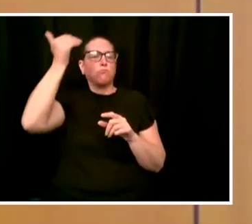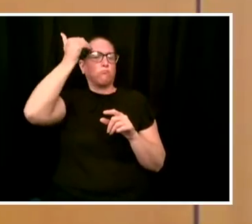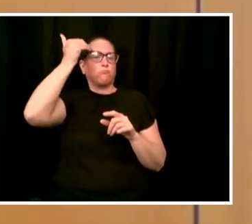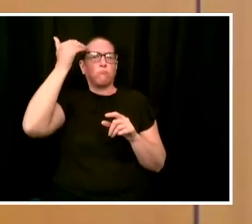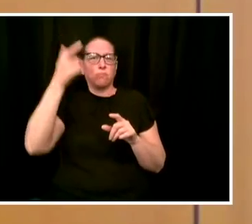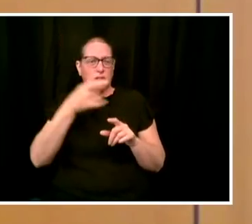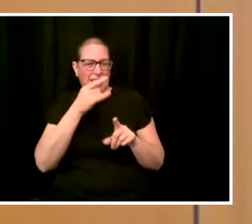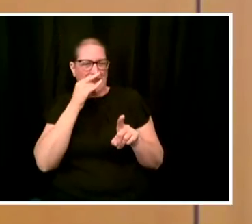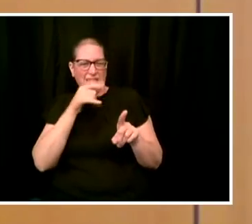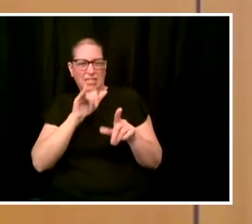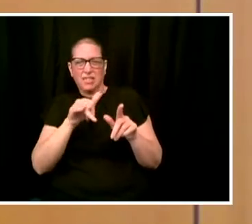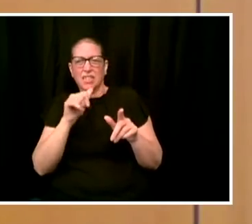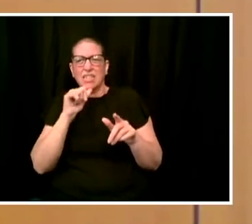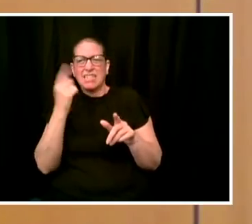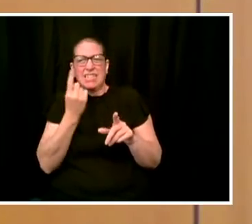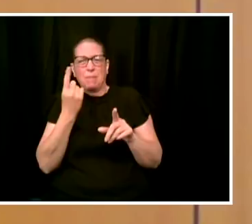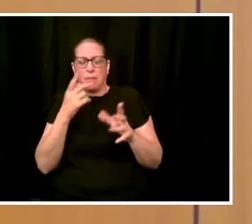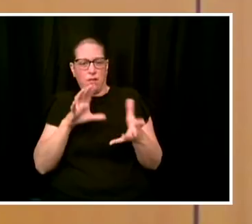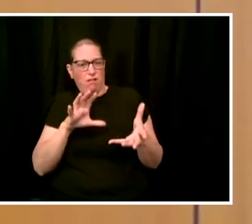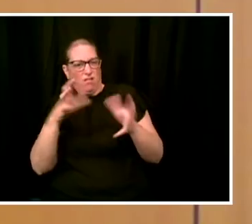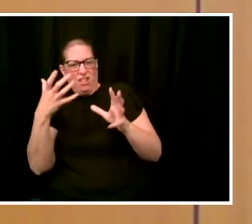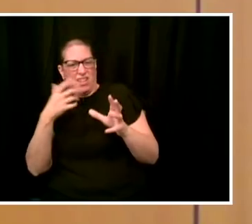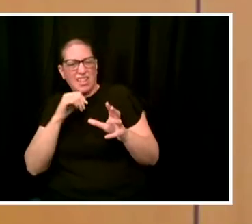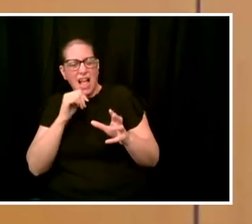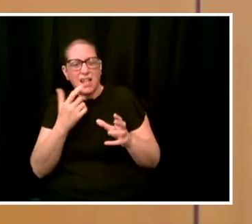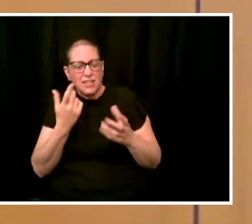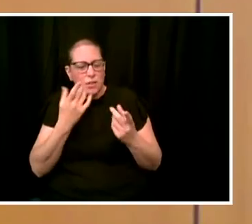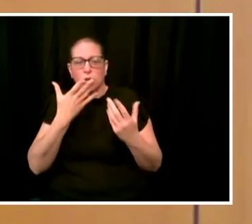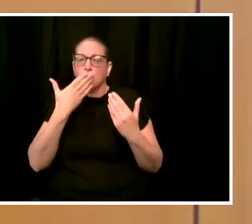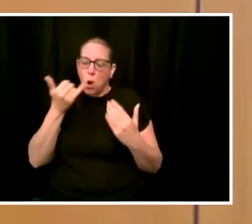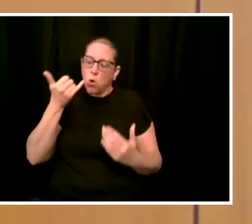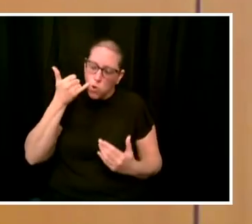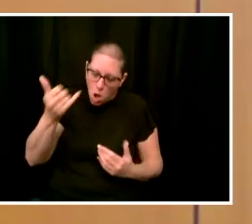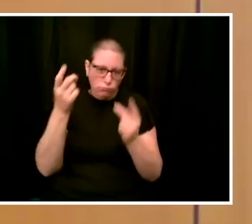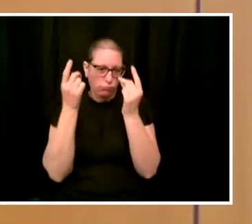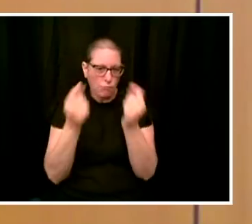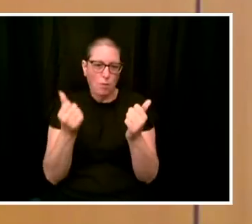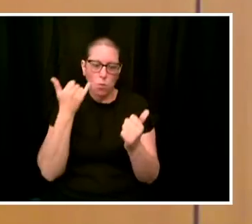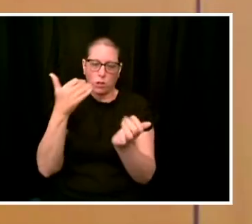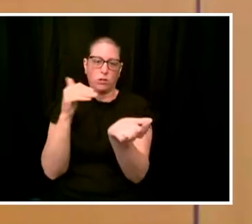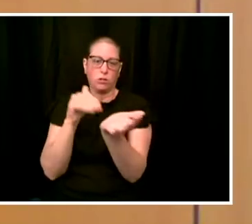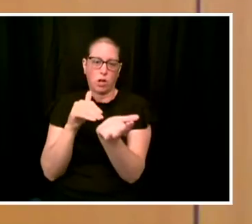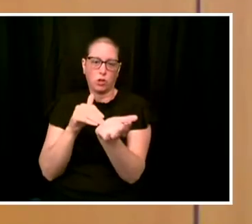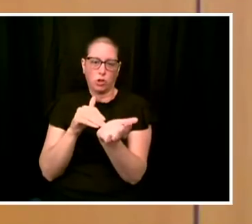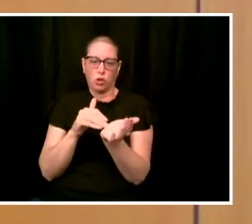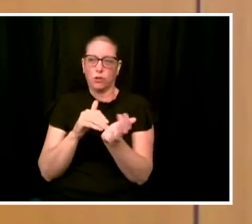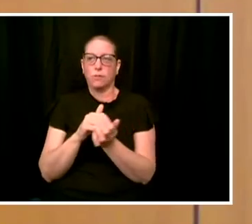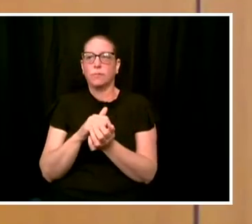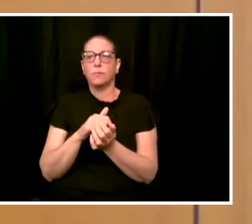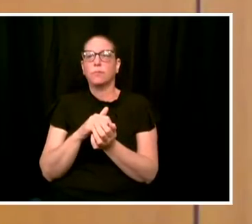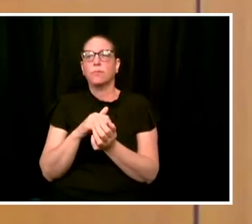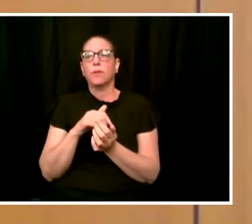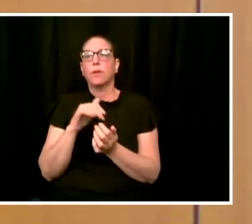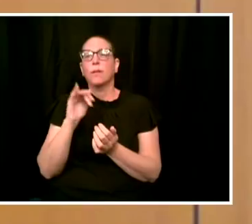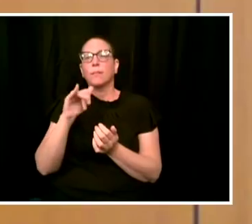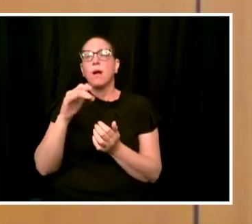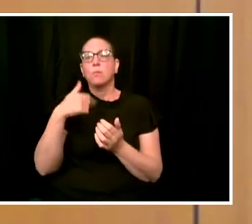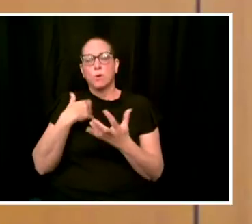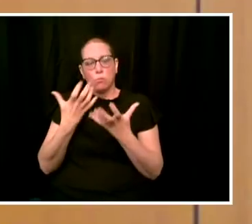PARENT ANDN OCE THEY SAID MY KID IS OFF, THAT IS A SIGNAL THAT A